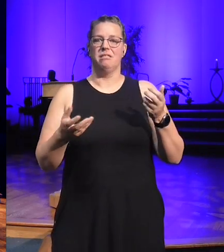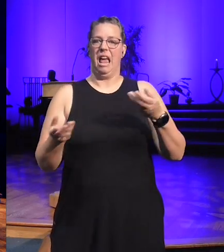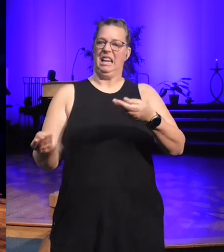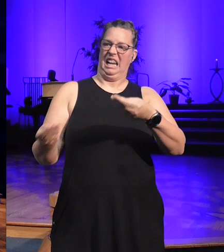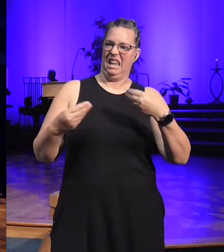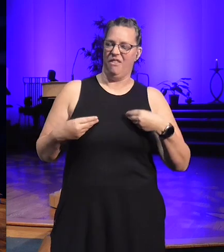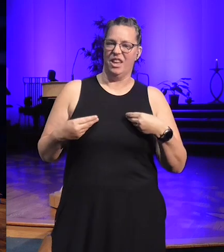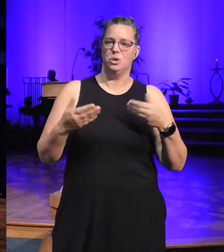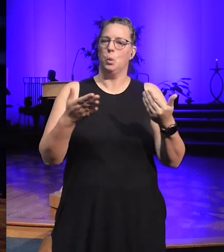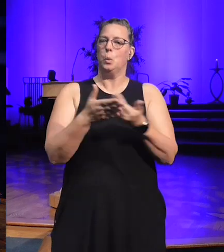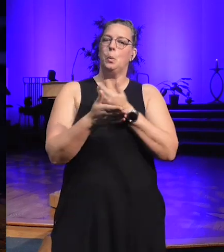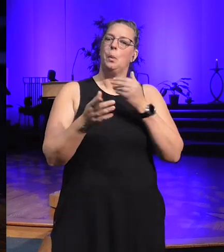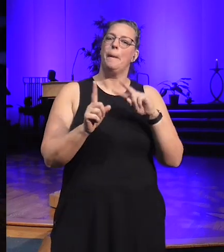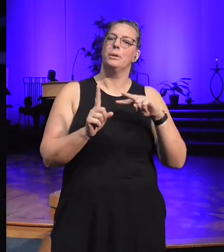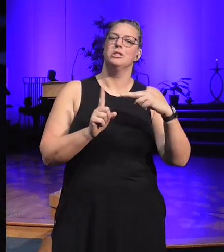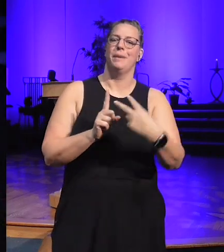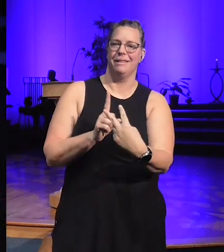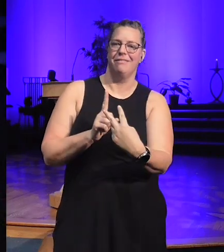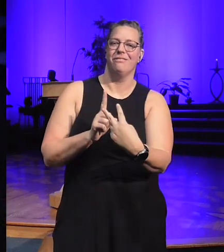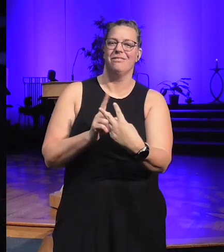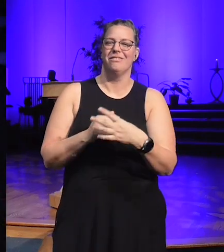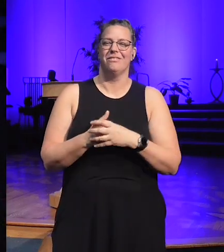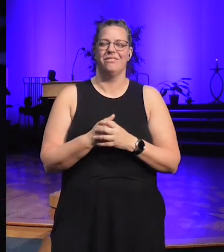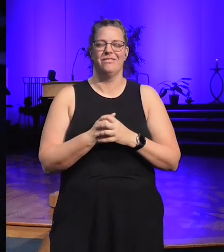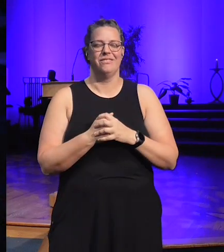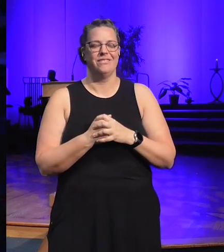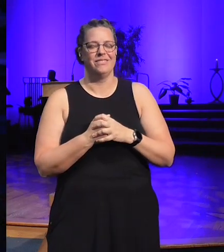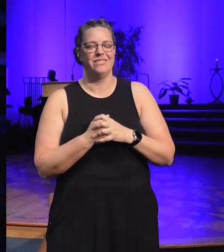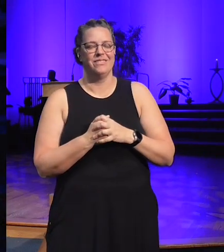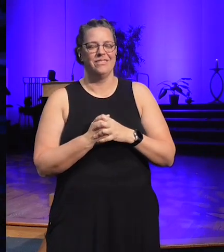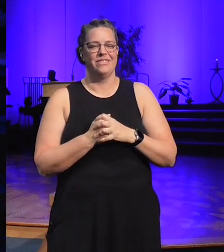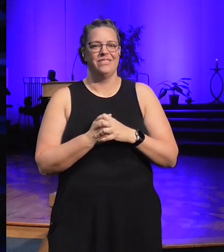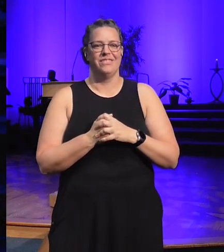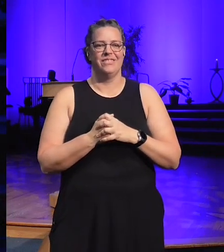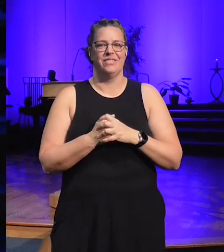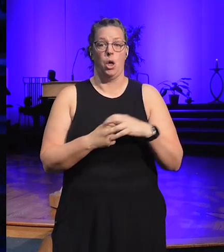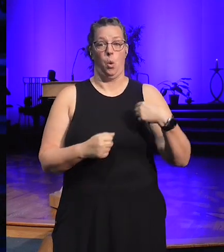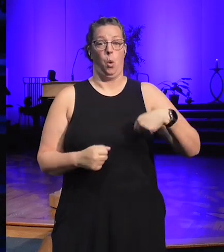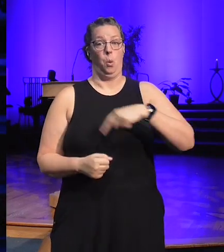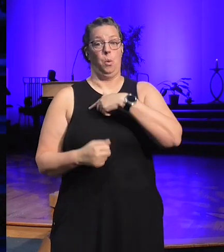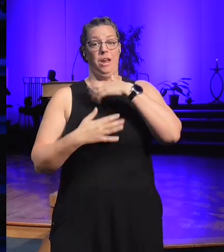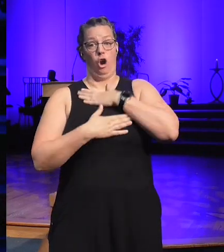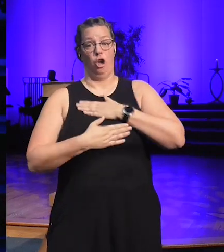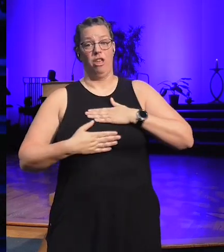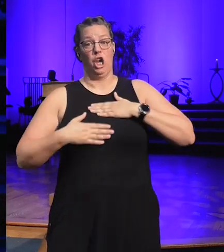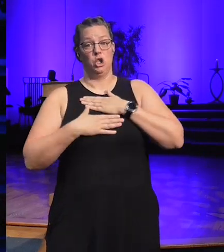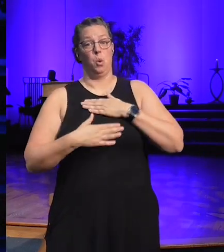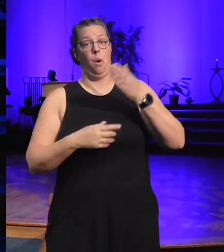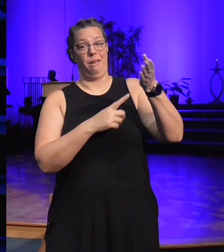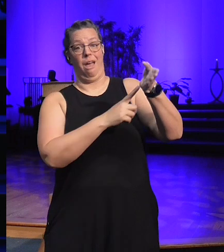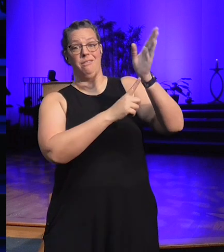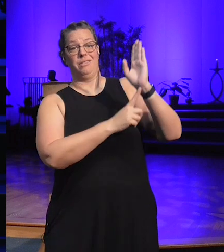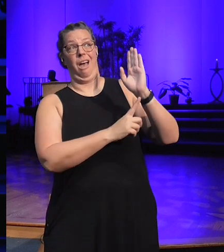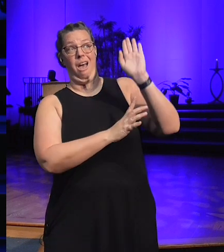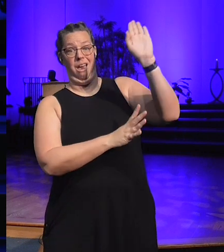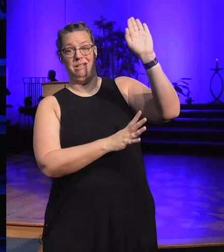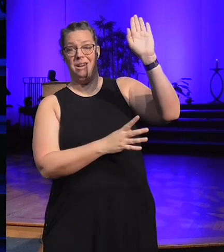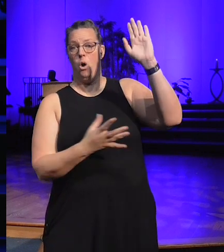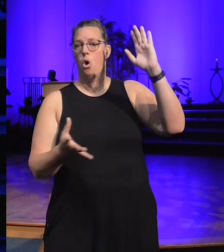Perspective that as we are the joy of God we can't help but be connected to